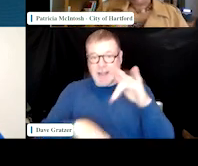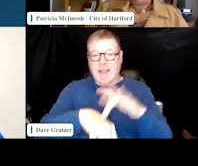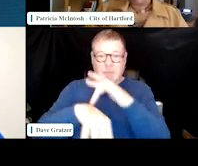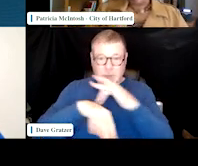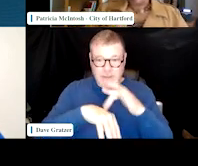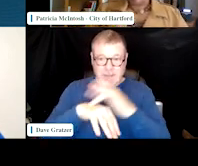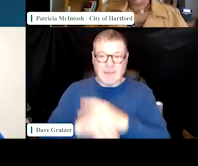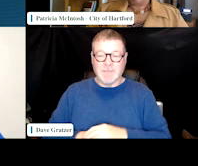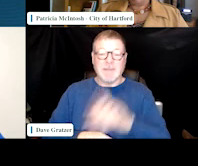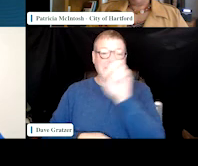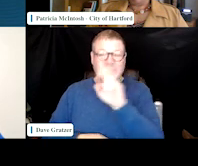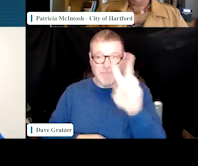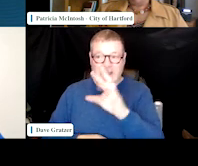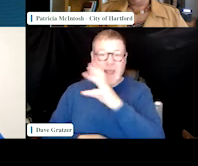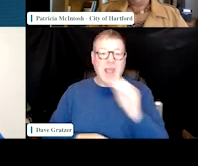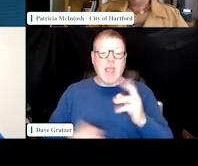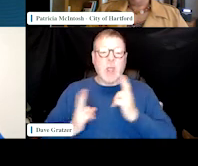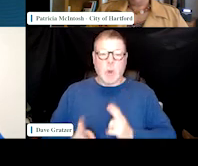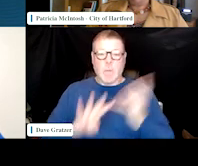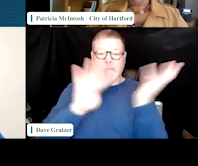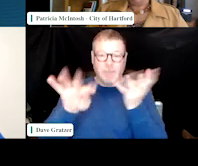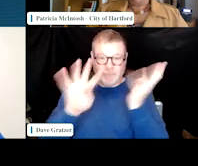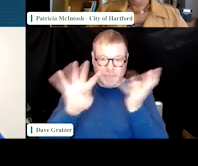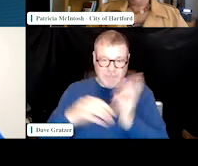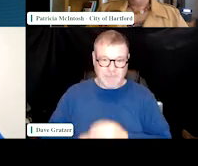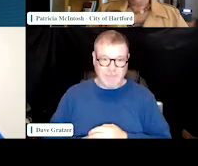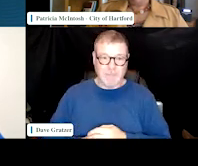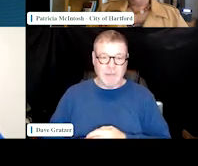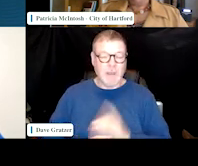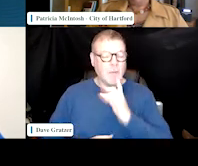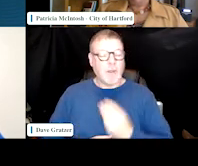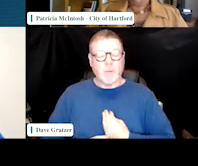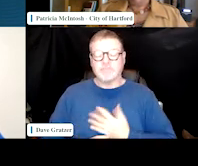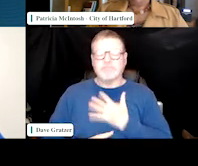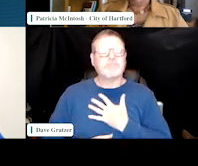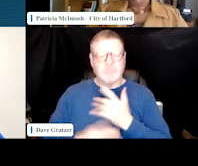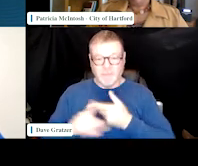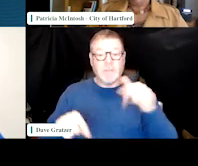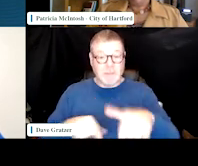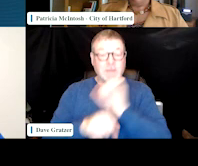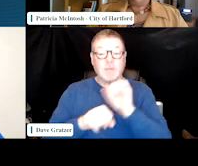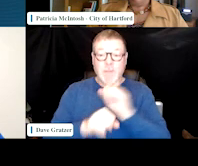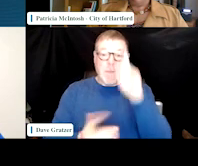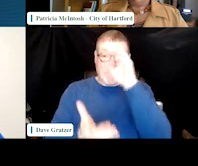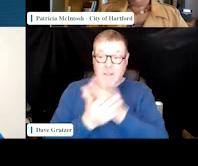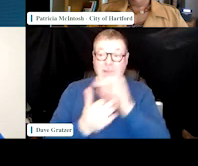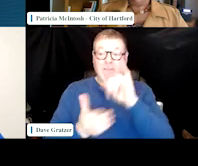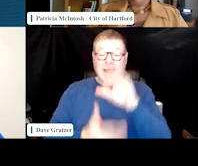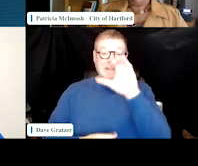domestic violence, and human trafficking. Impassioned by this job, Ms. Perez believes that the CRT model works well